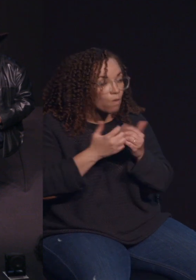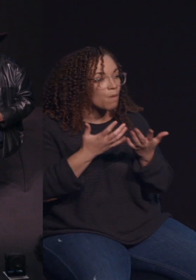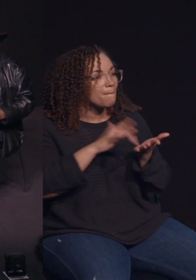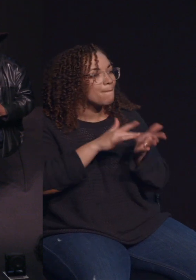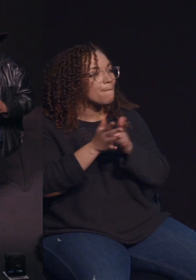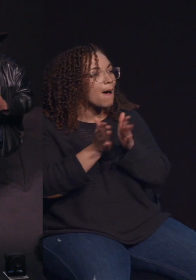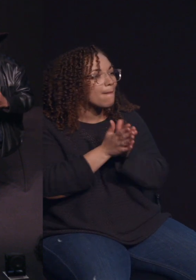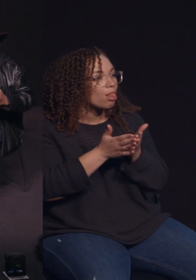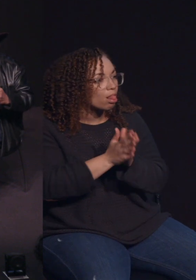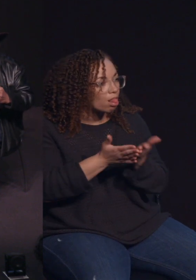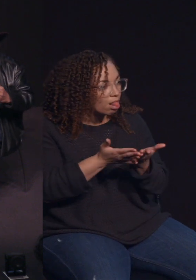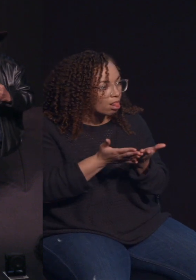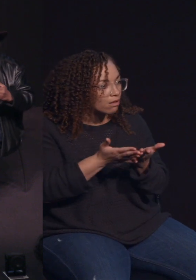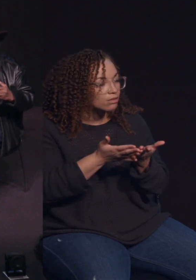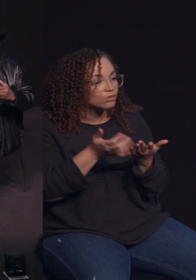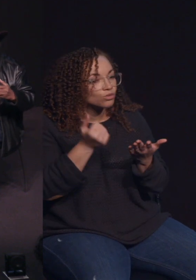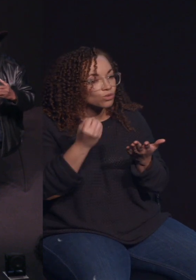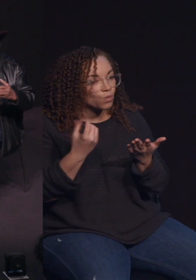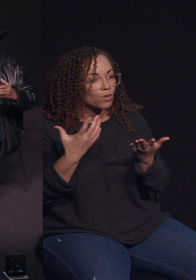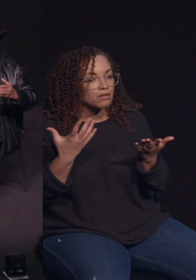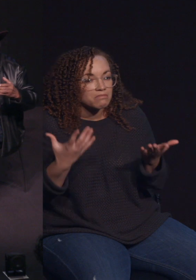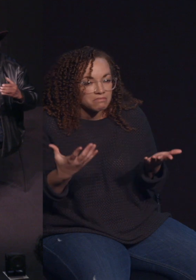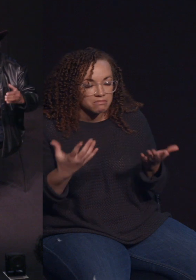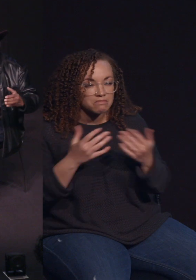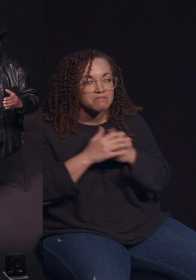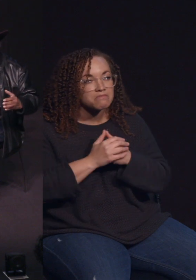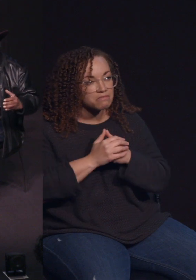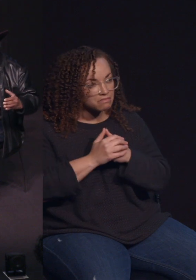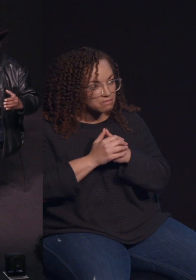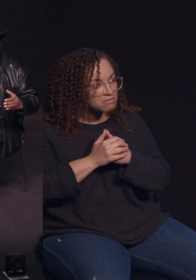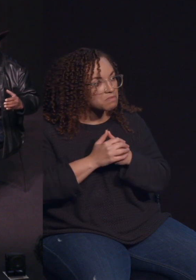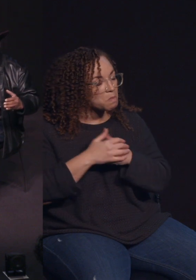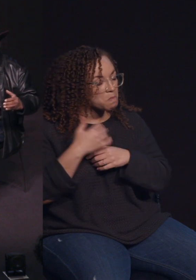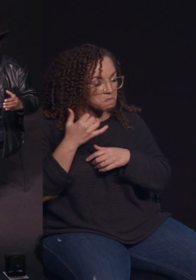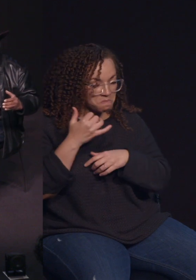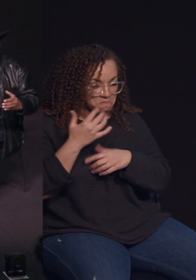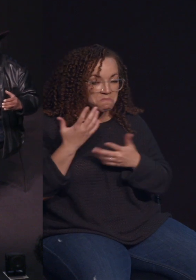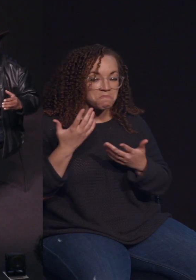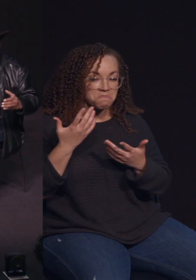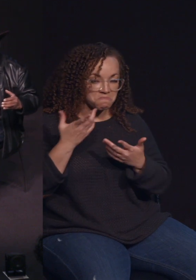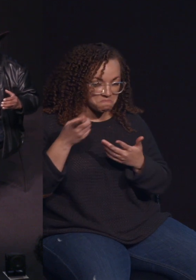So I was, like they said, "He's a half-smart kid."